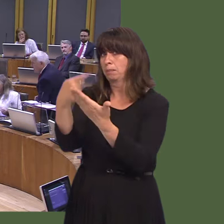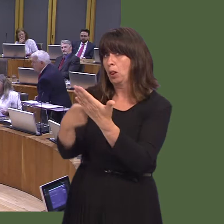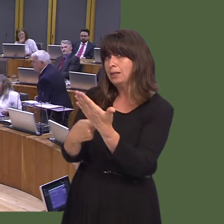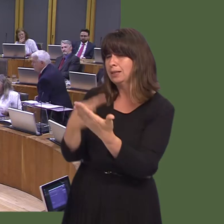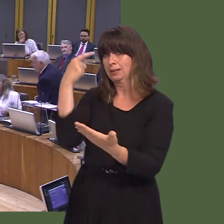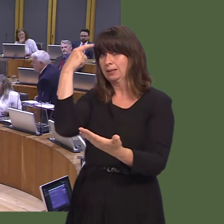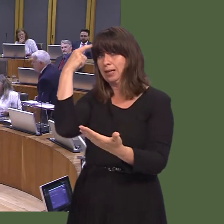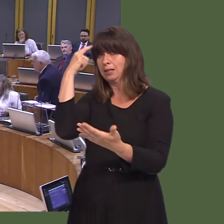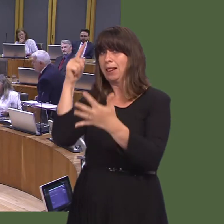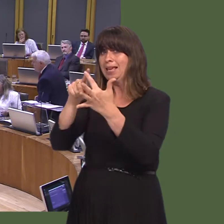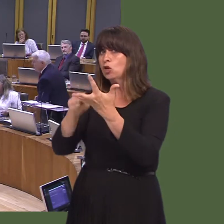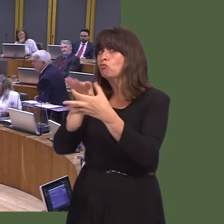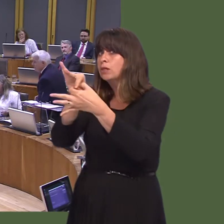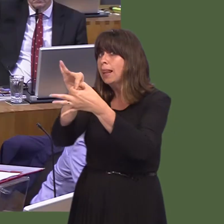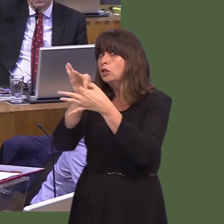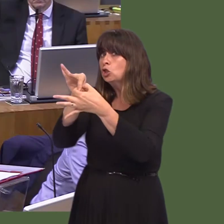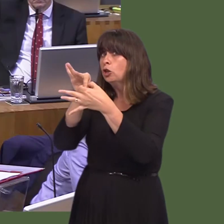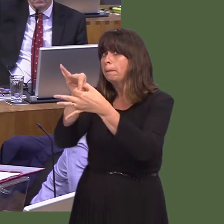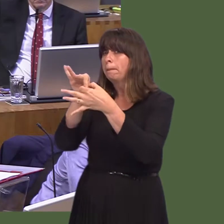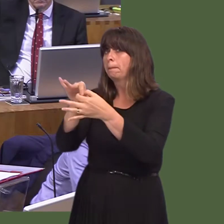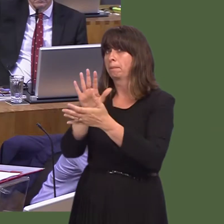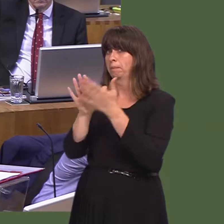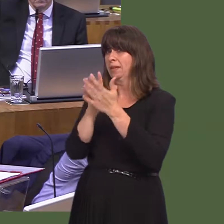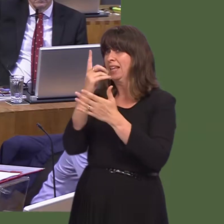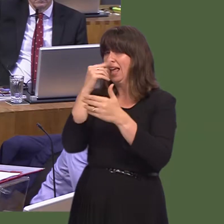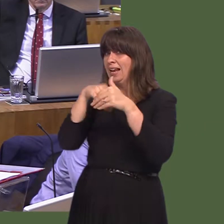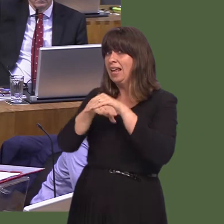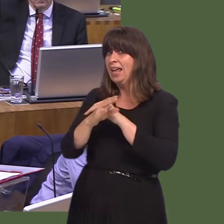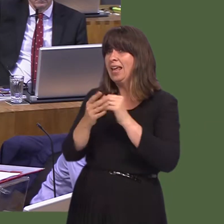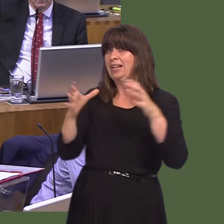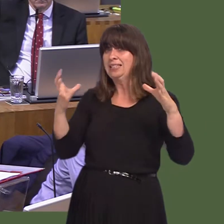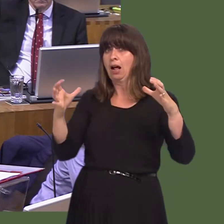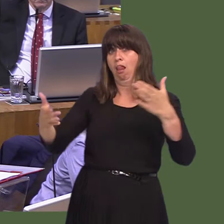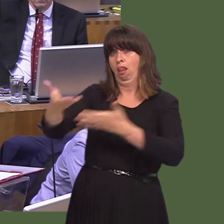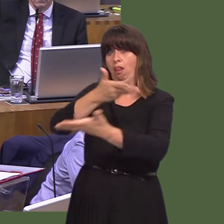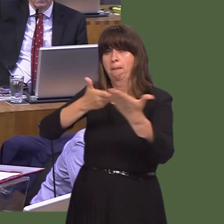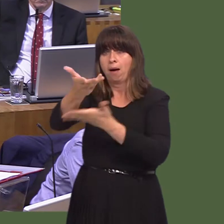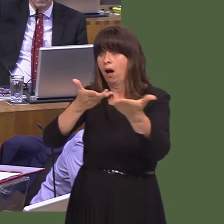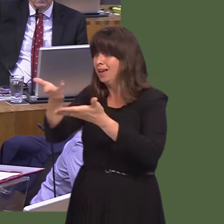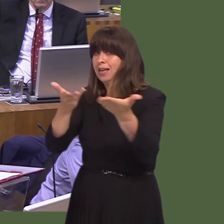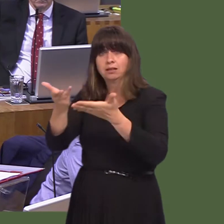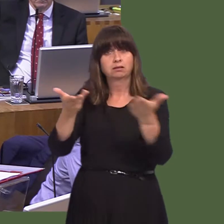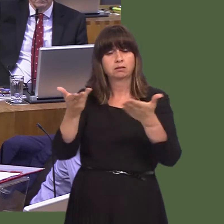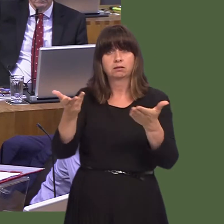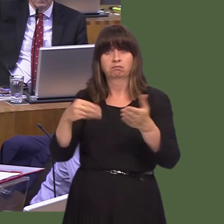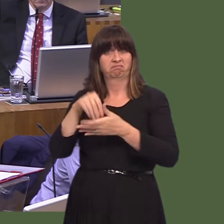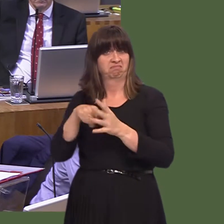relationships with the EU, full unfettered access to the single marketóall these things we've shared together.